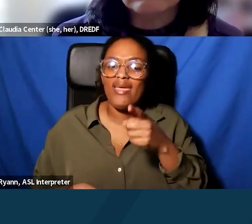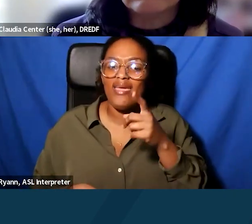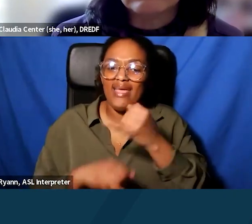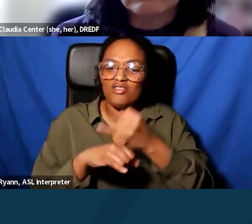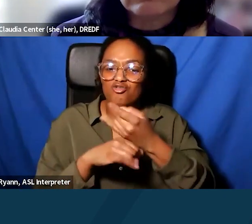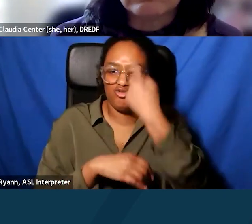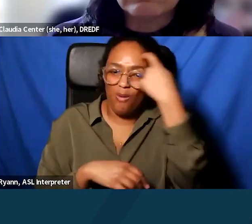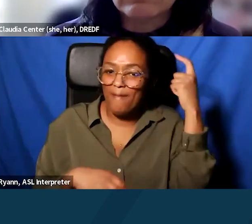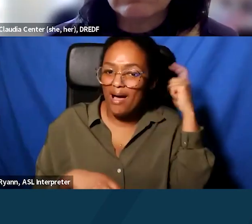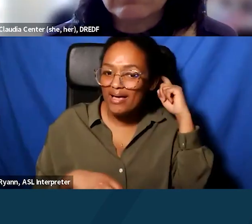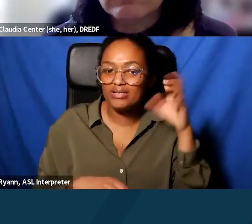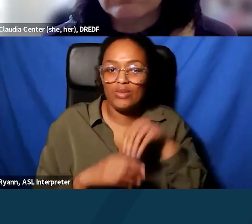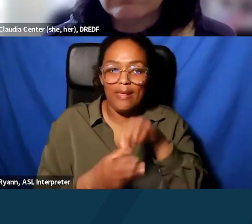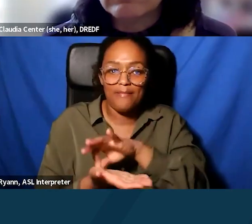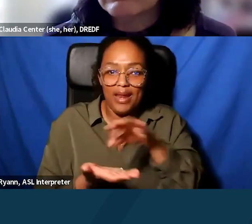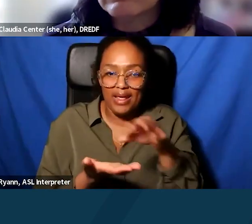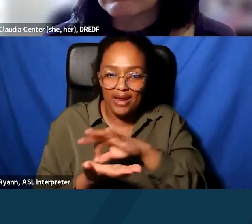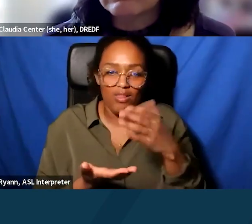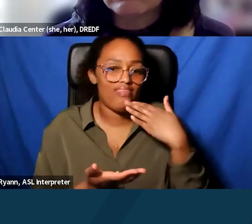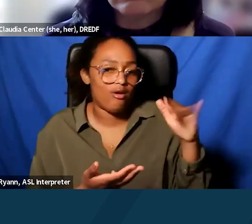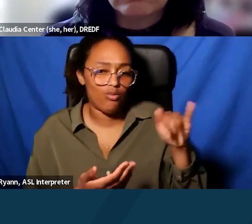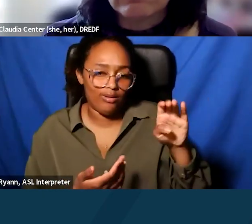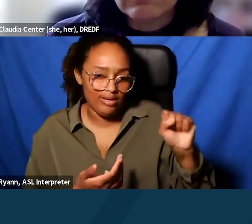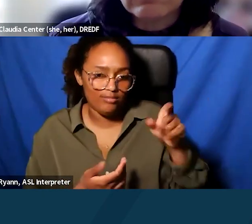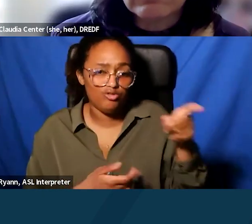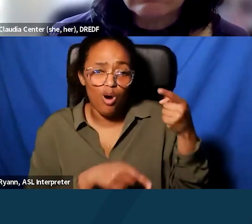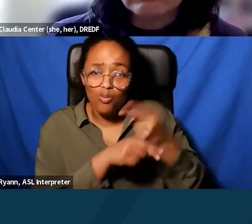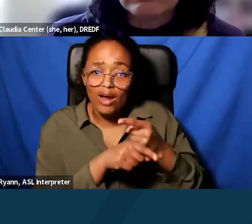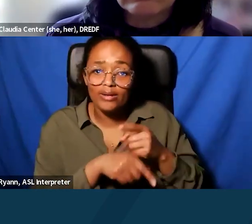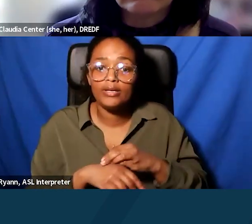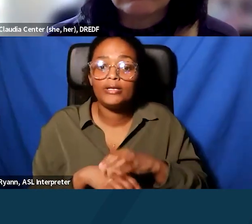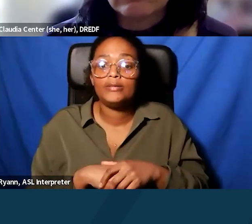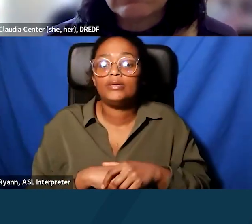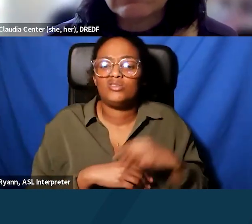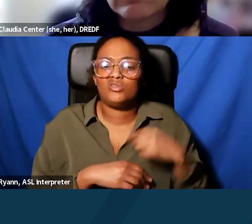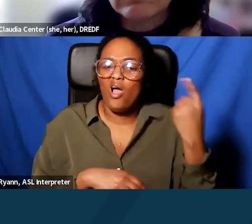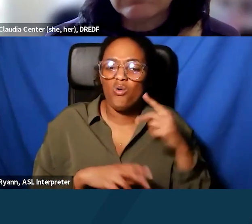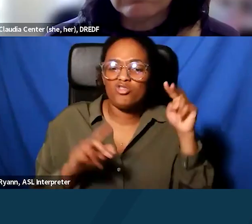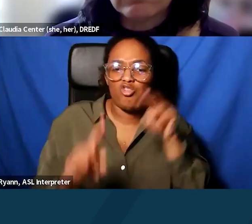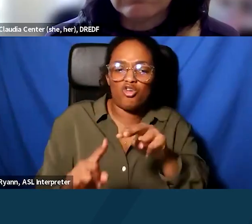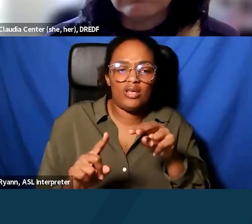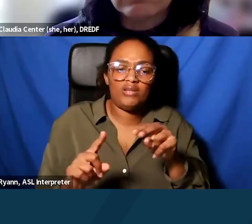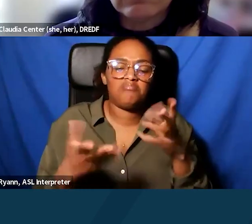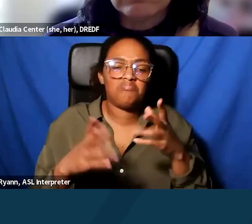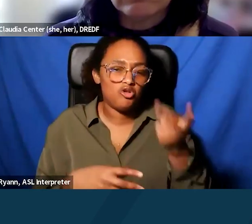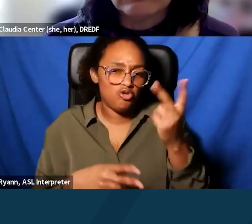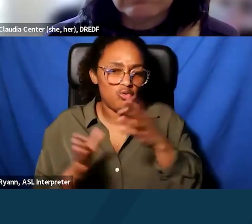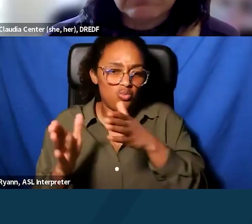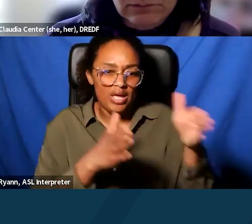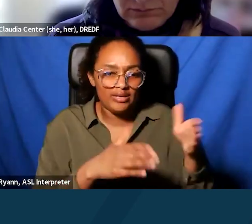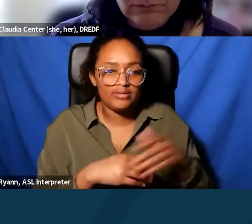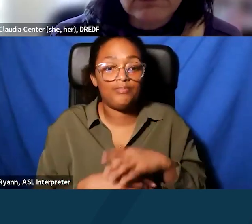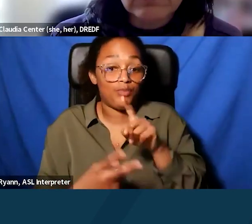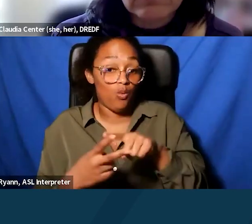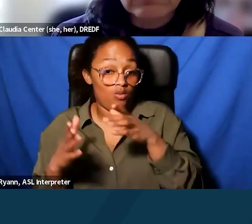One of the ways is in the Medicaid law, there are certain services that are mandatory. There's no